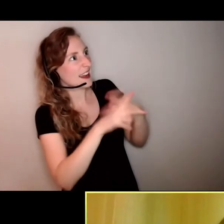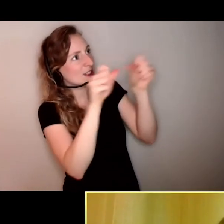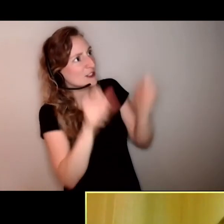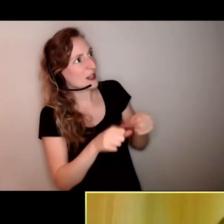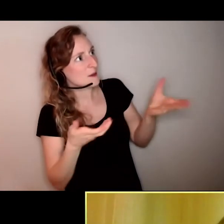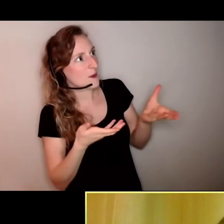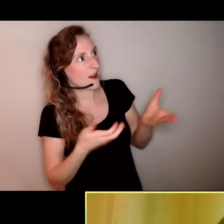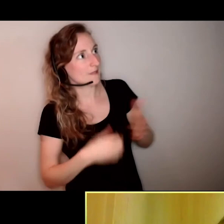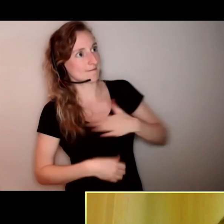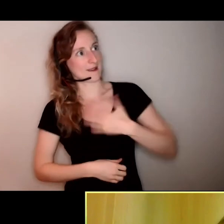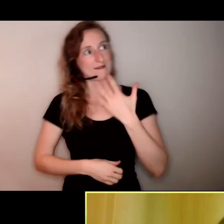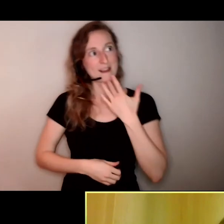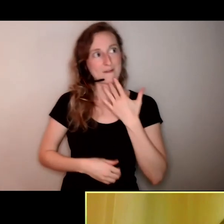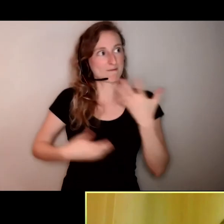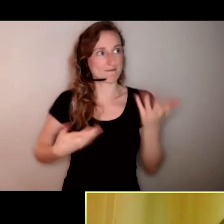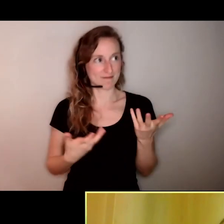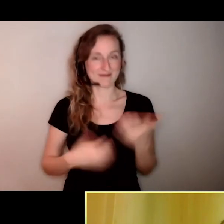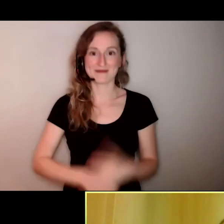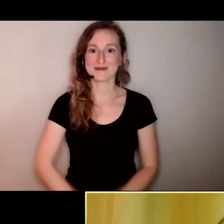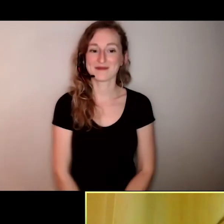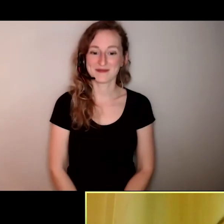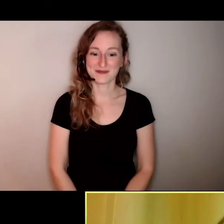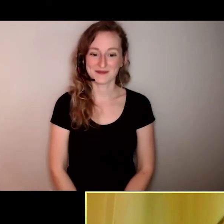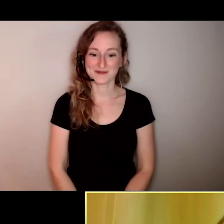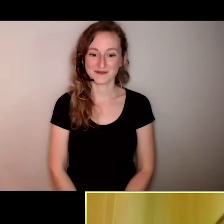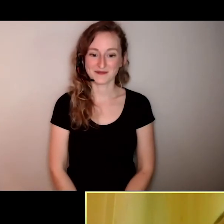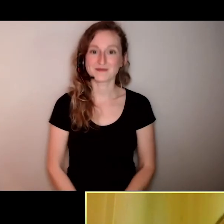Let’s begin by looking at some art.